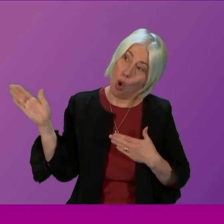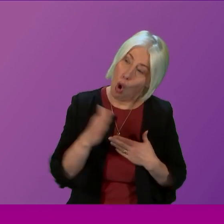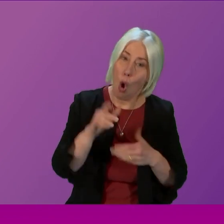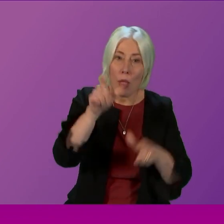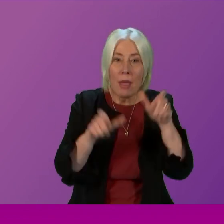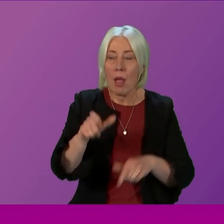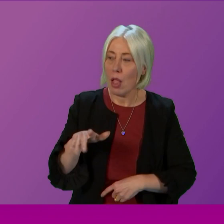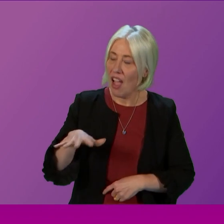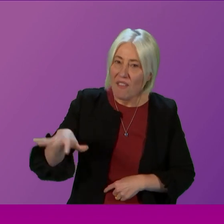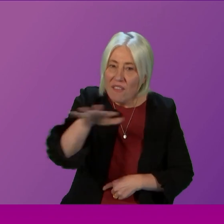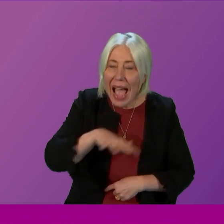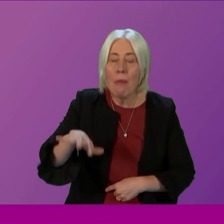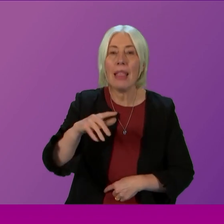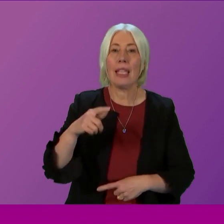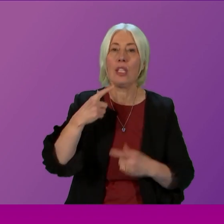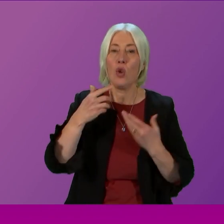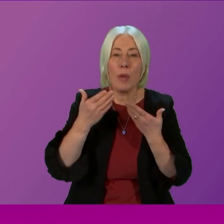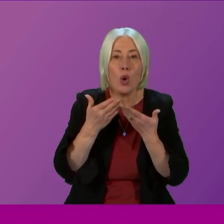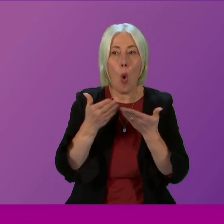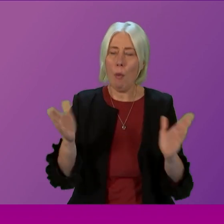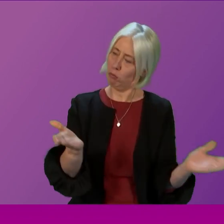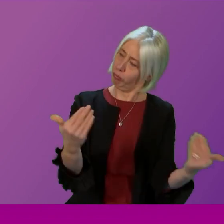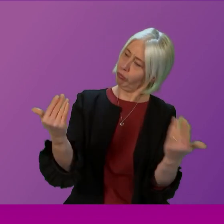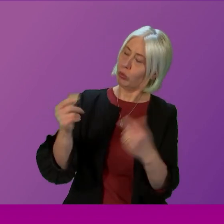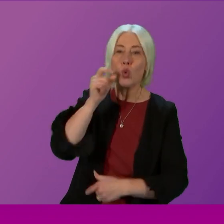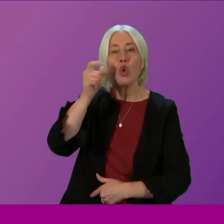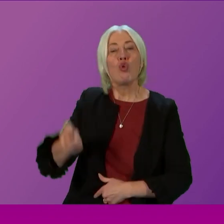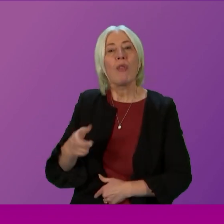have opened up their homes to Ukrainian families in the past months. That is